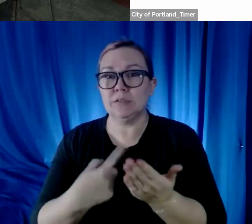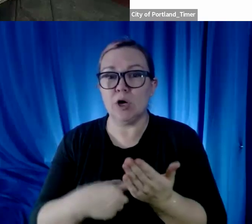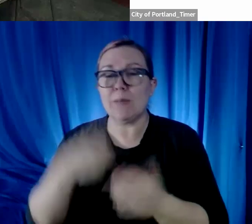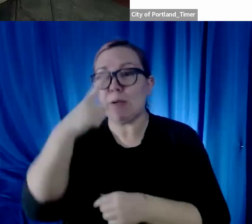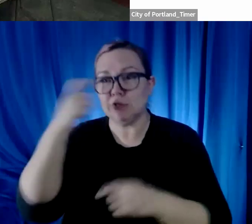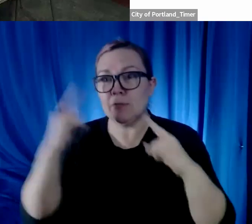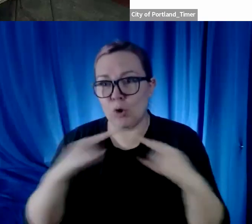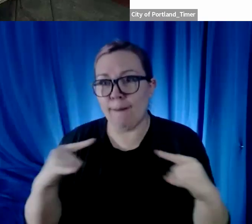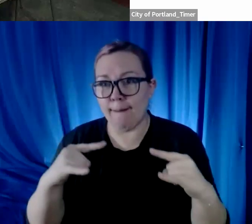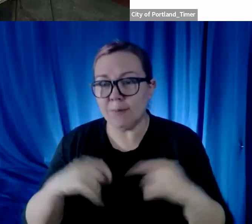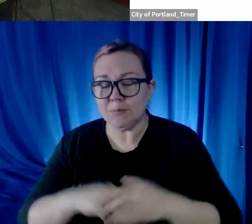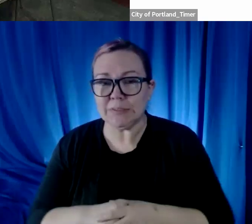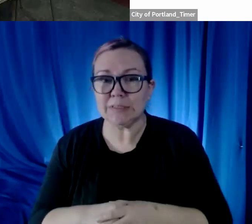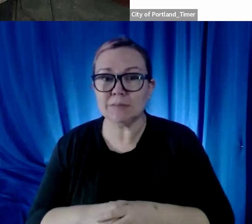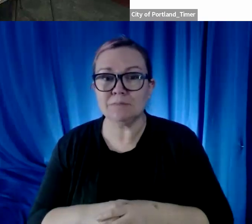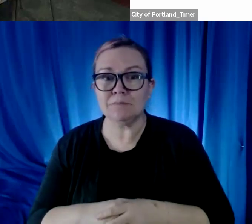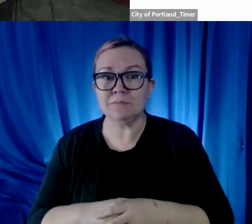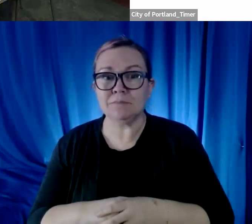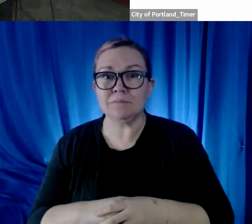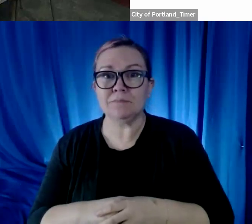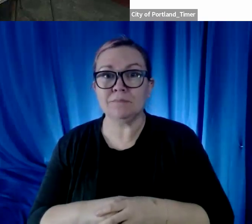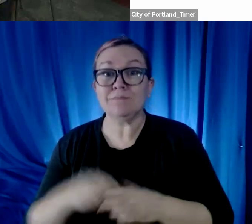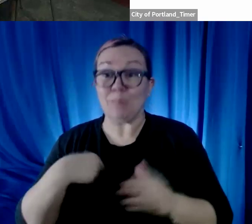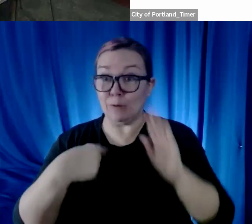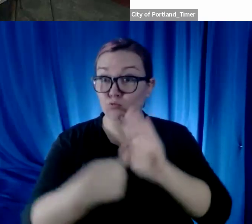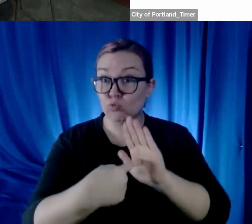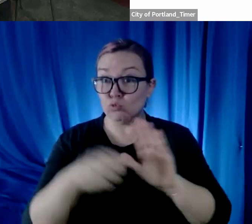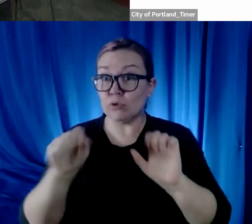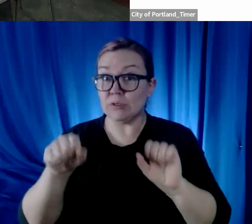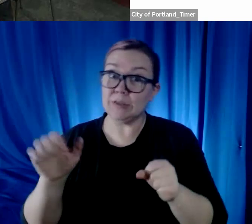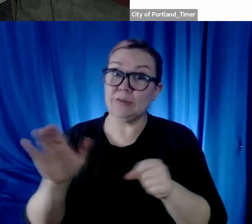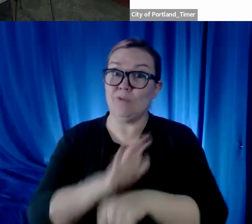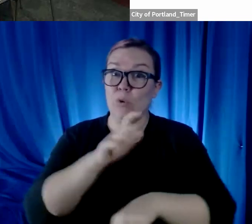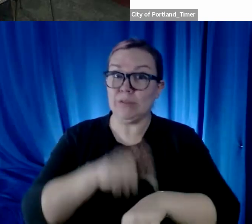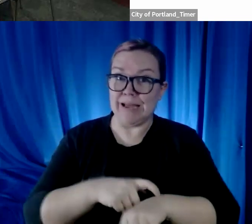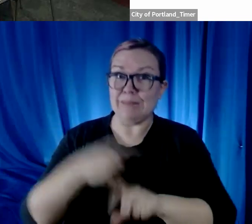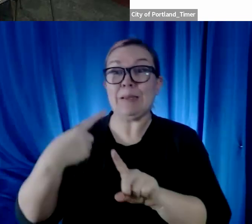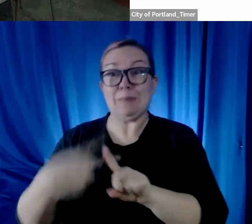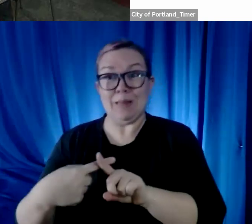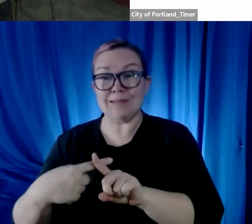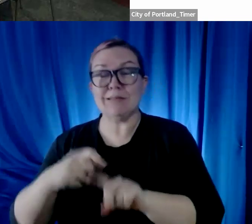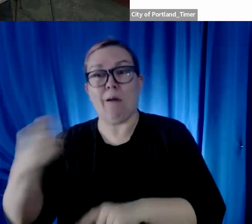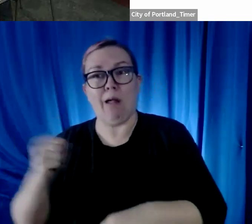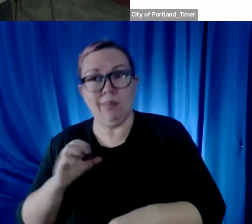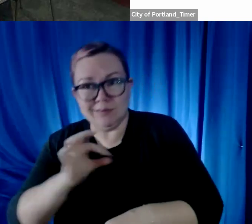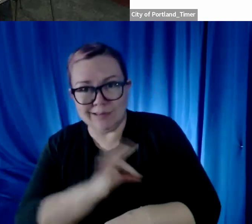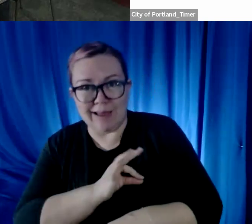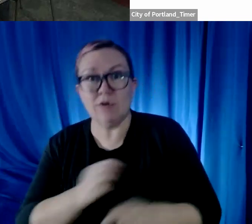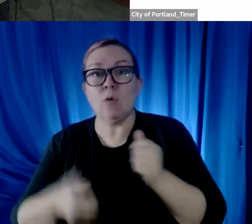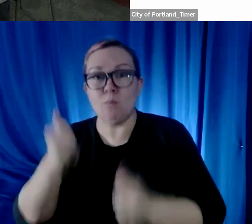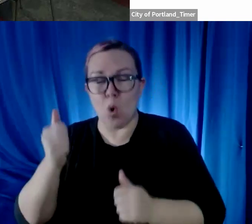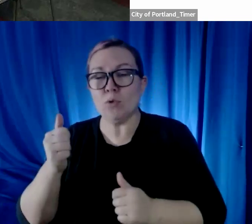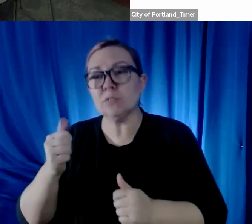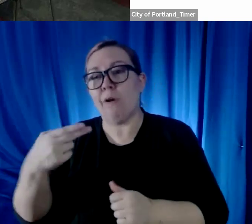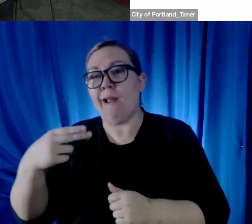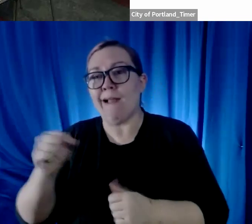While I do represent our full time, I also represent our casual staff and most of those are high school students. Most of those are young adults.